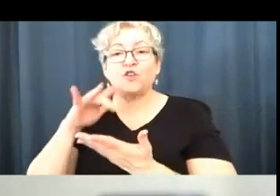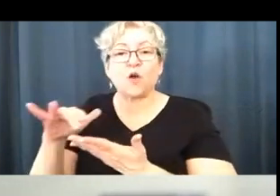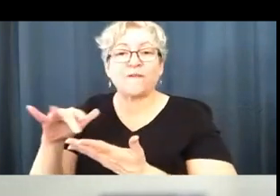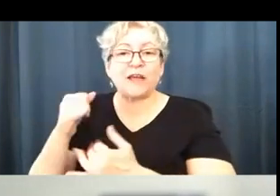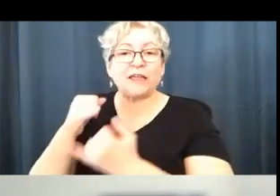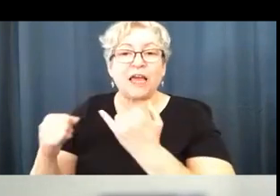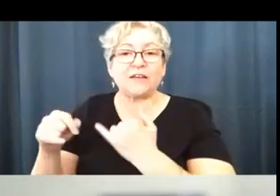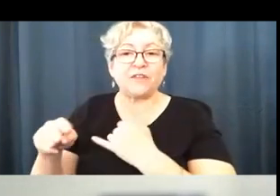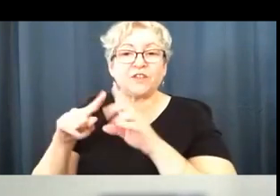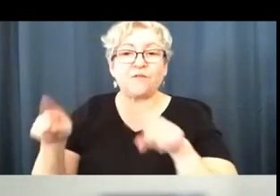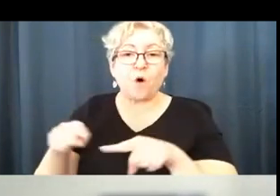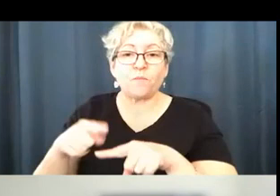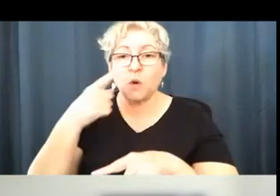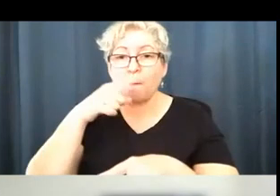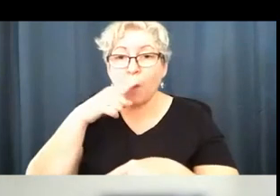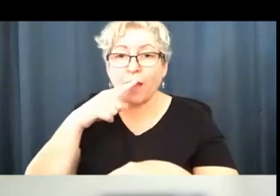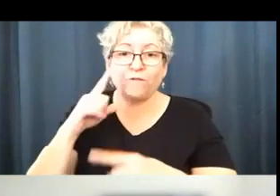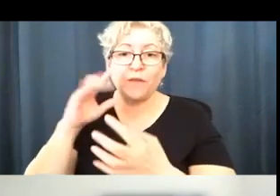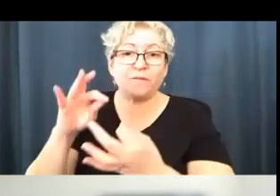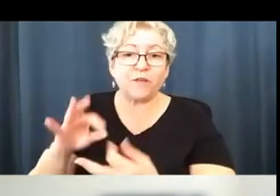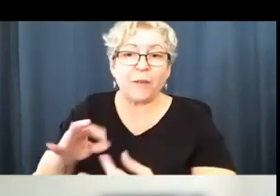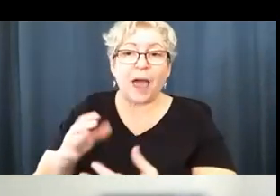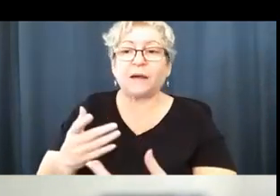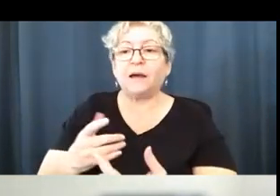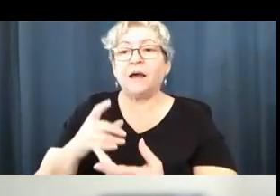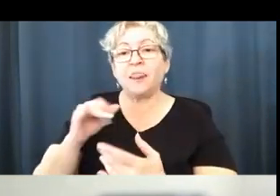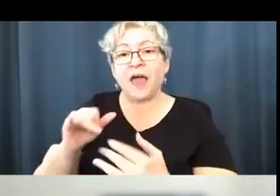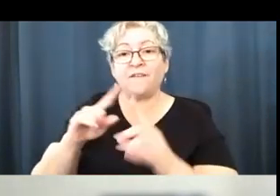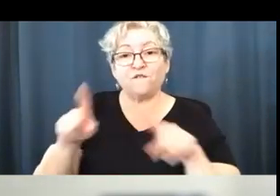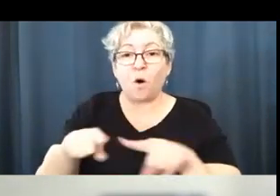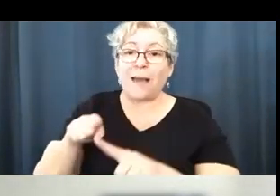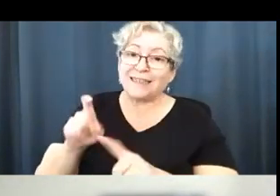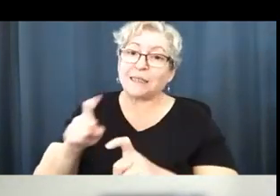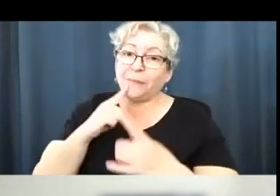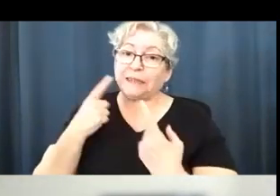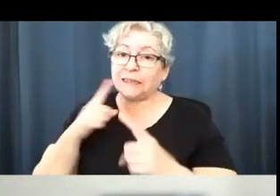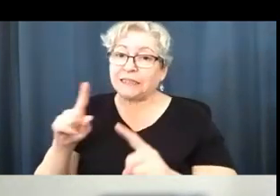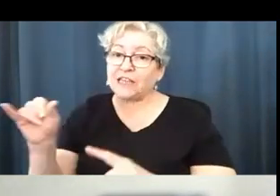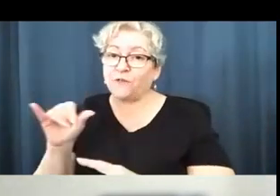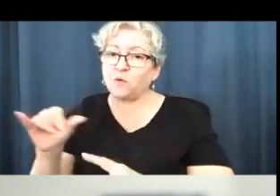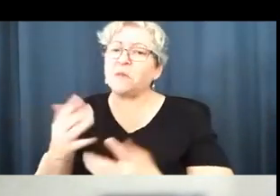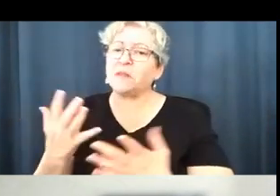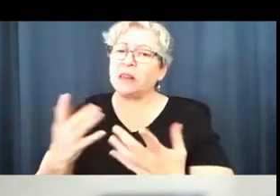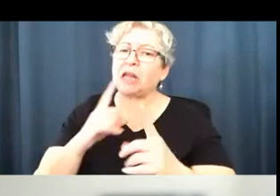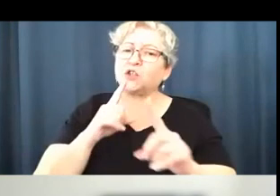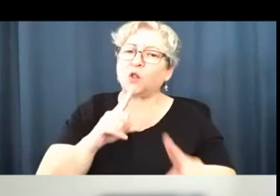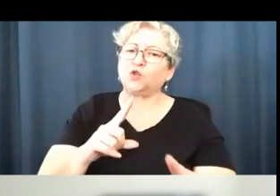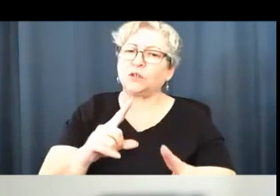Of course, the feedback form has to be accessible, but. - Right. There are a lot of solutions that are accessible in that regard.